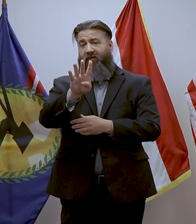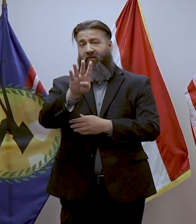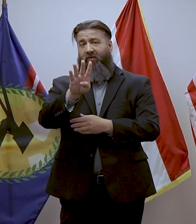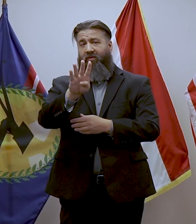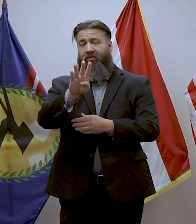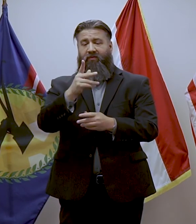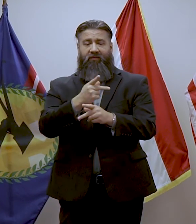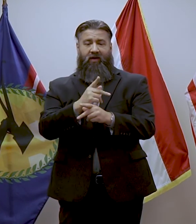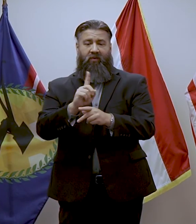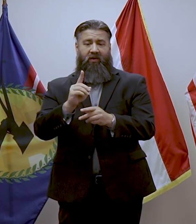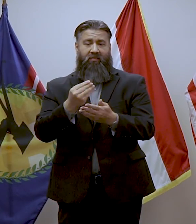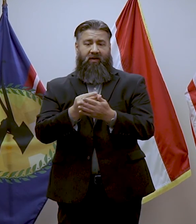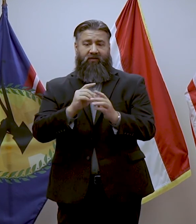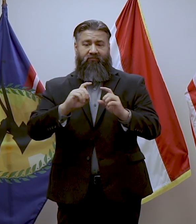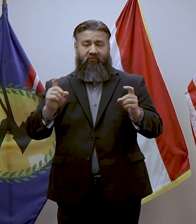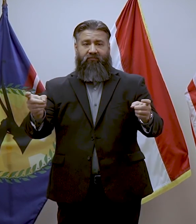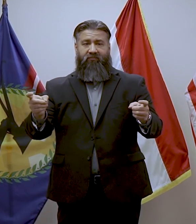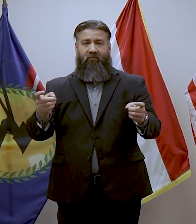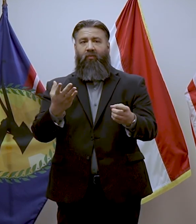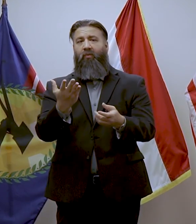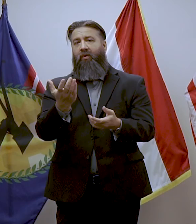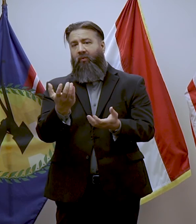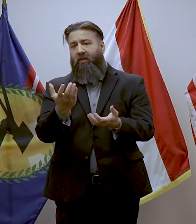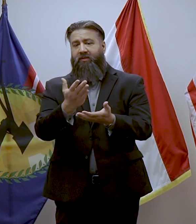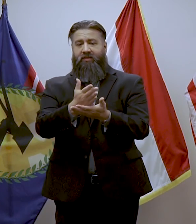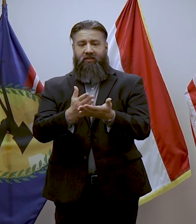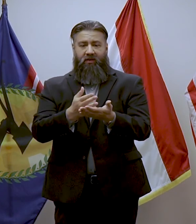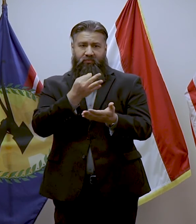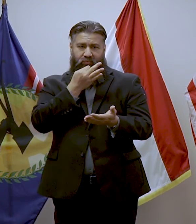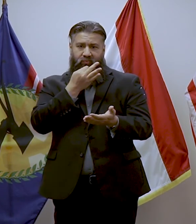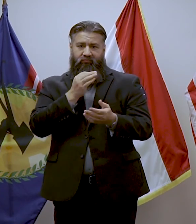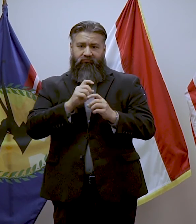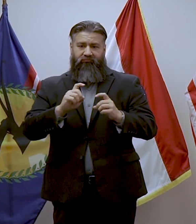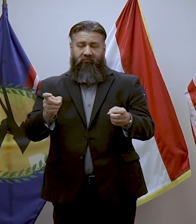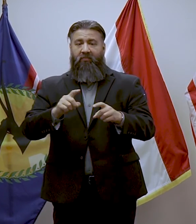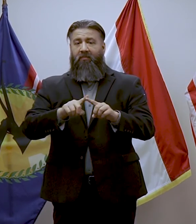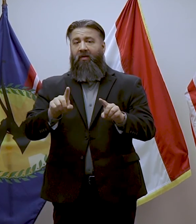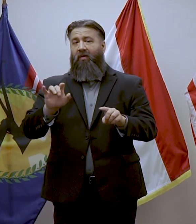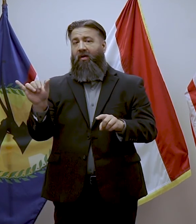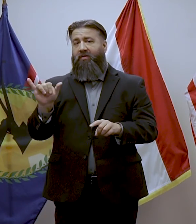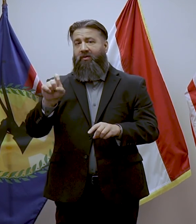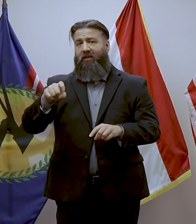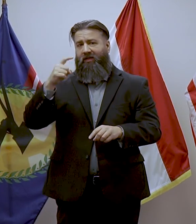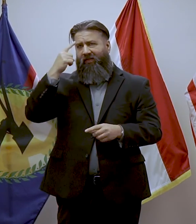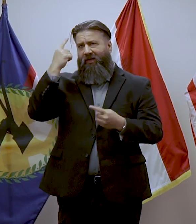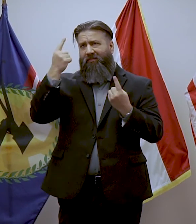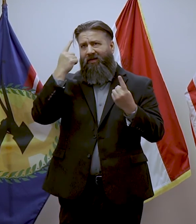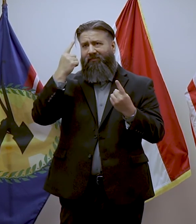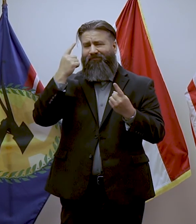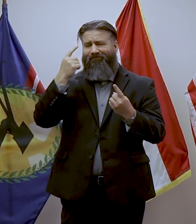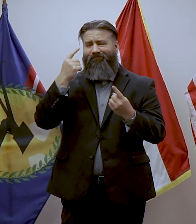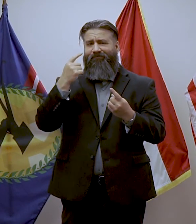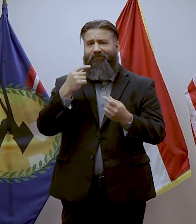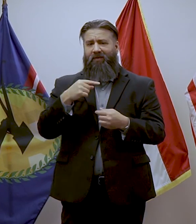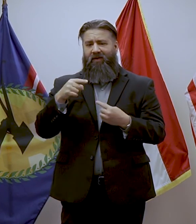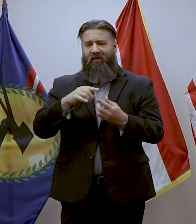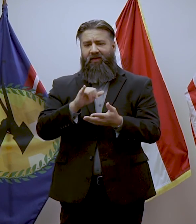We would like to get some of them into the community relatively soon. But we also need to be thoughtful about this and I want to respect